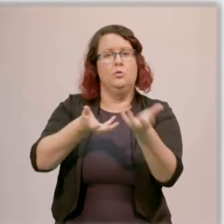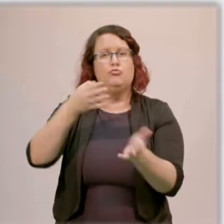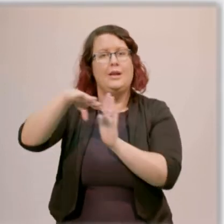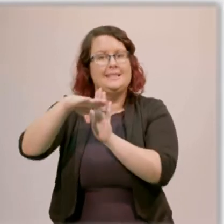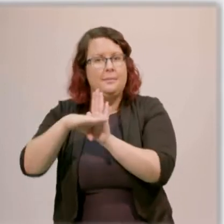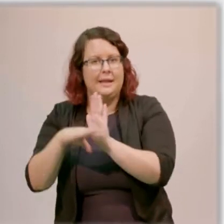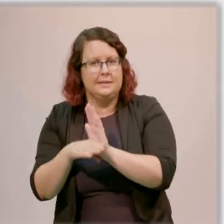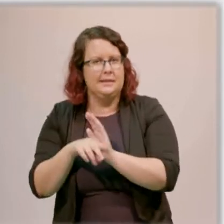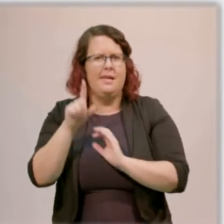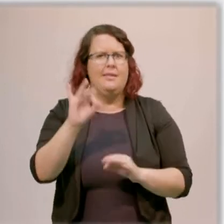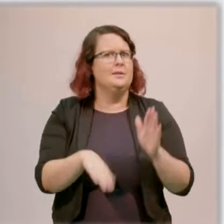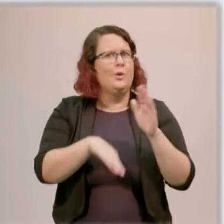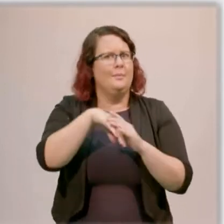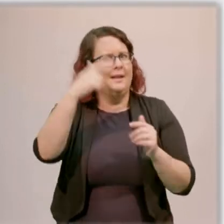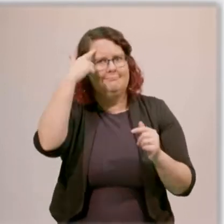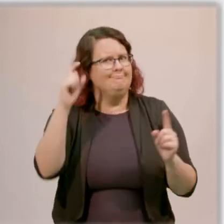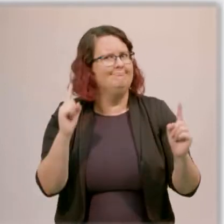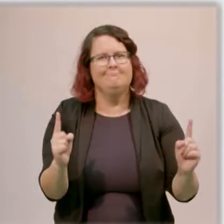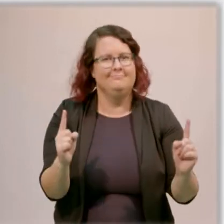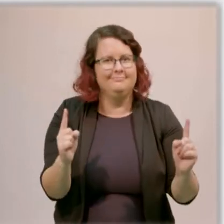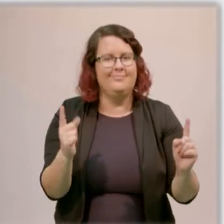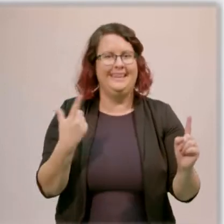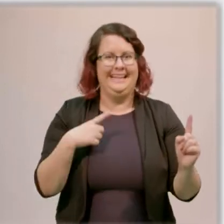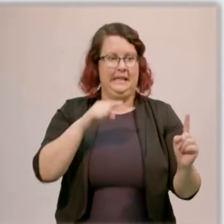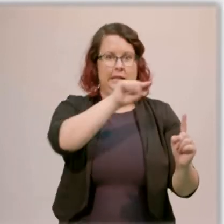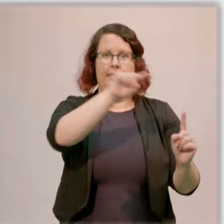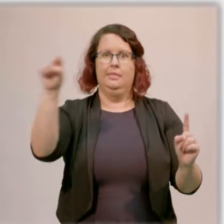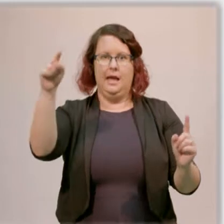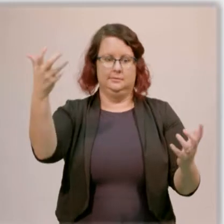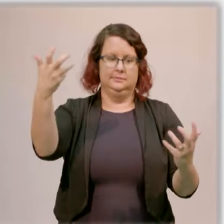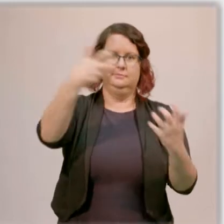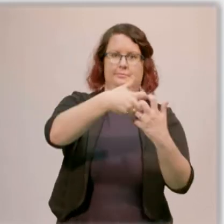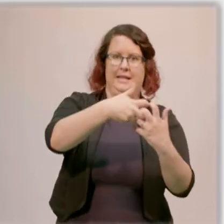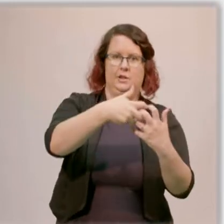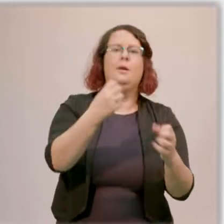is not a complete thought. It needs the first clause to go with it,